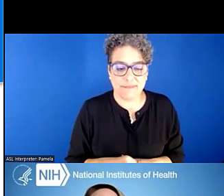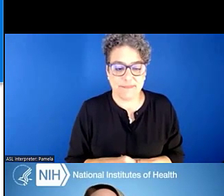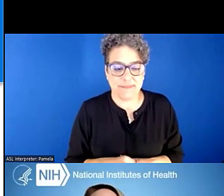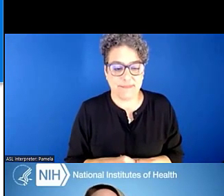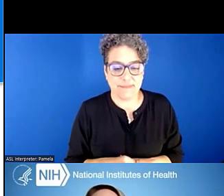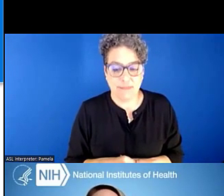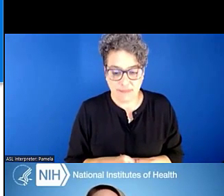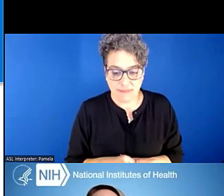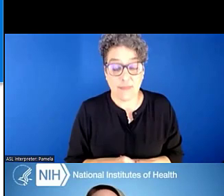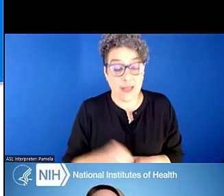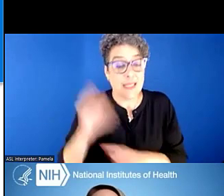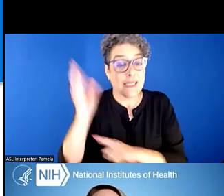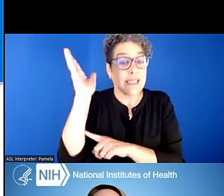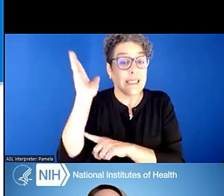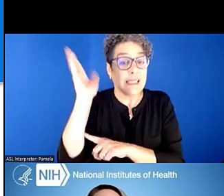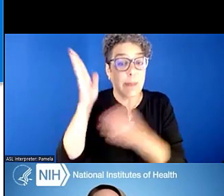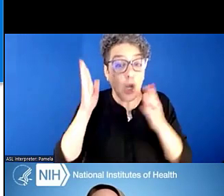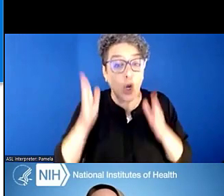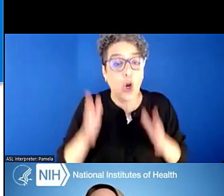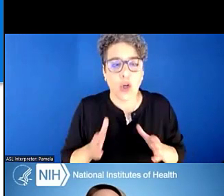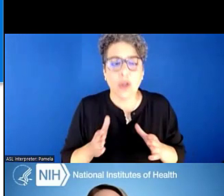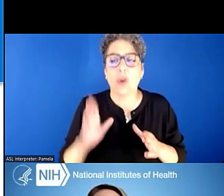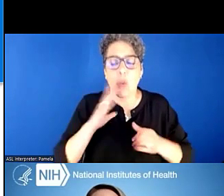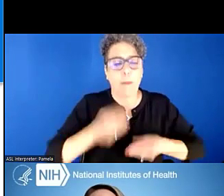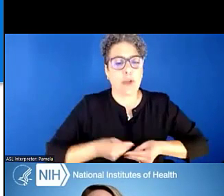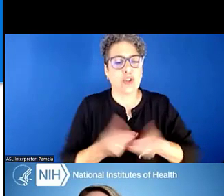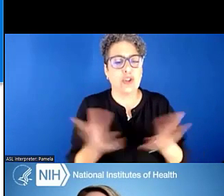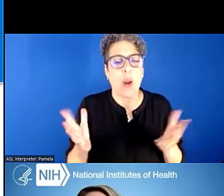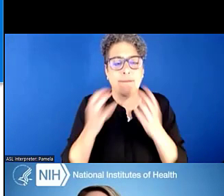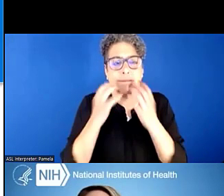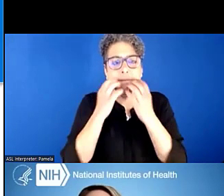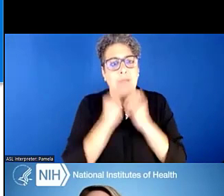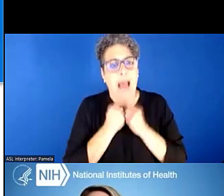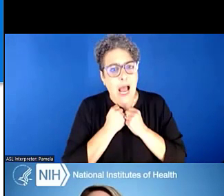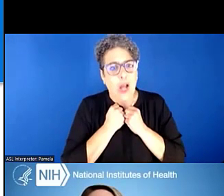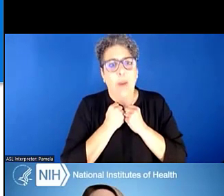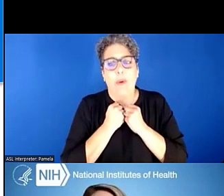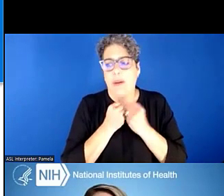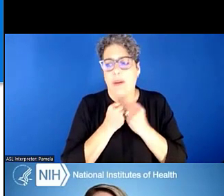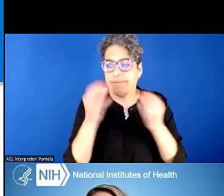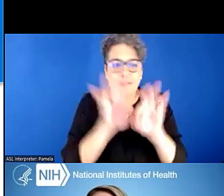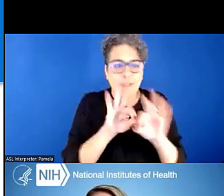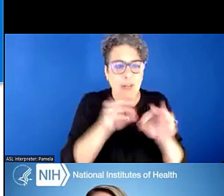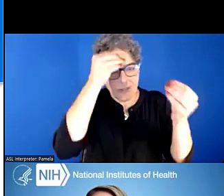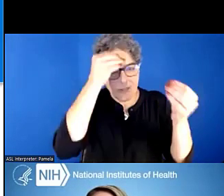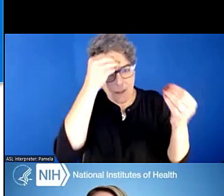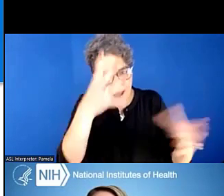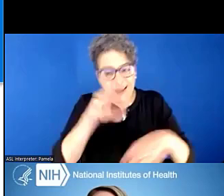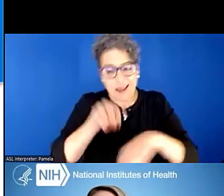Our speakers will be sharing valuable policies and processes and guidances related to research misconduct